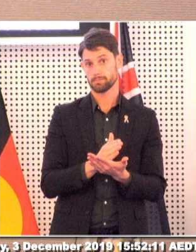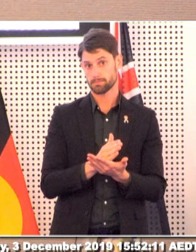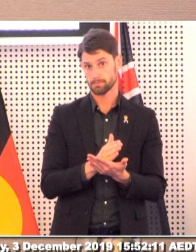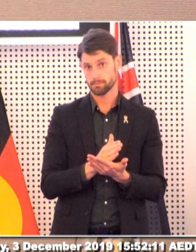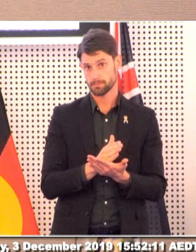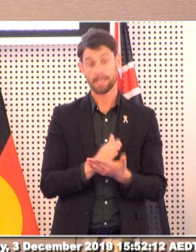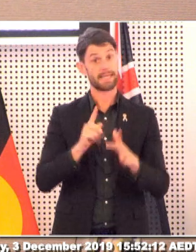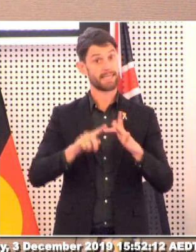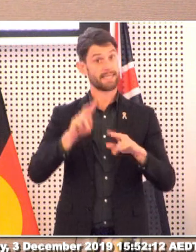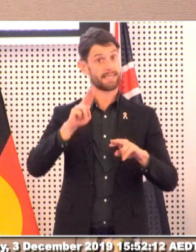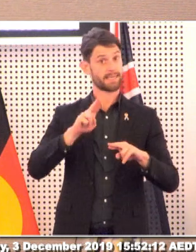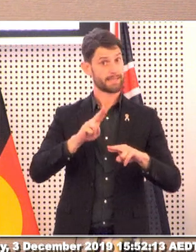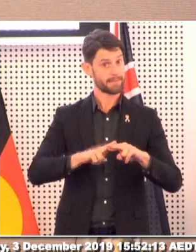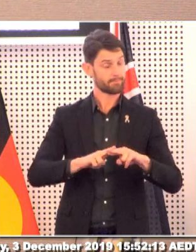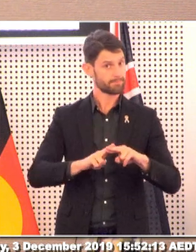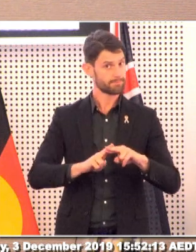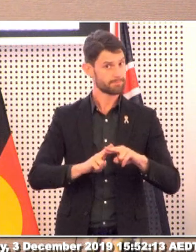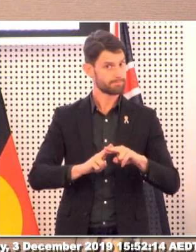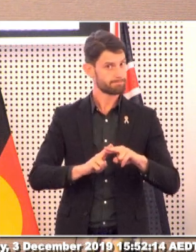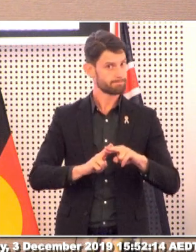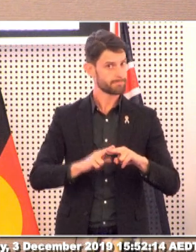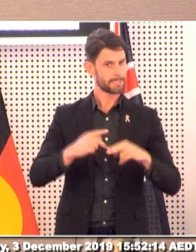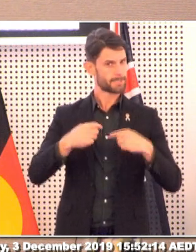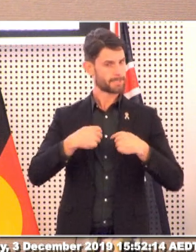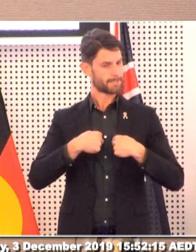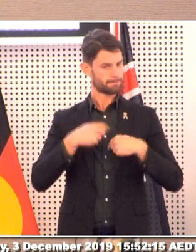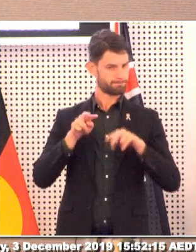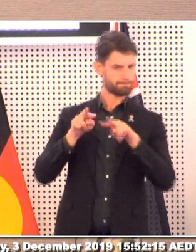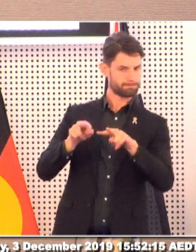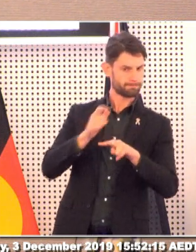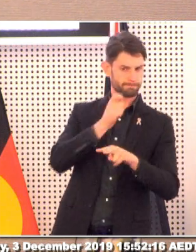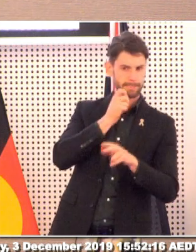observe something that you might think is a little bit out of the ordinary, somebody